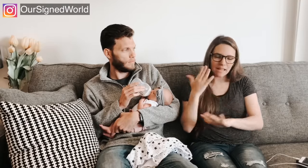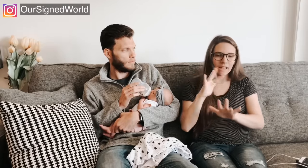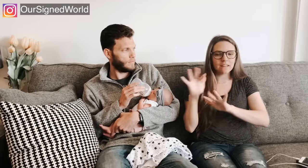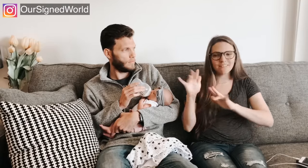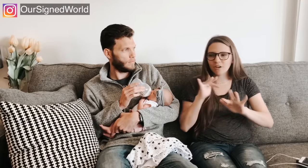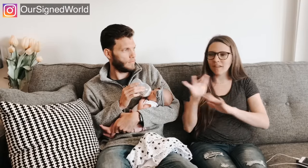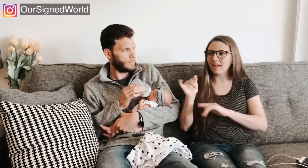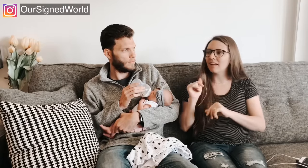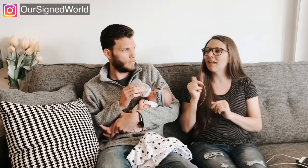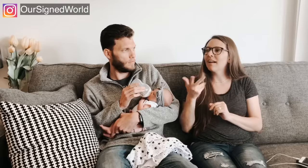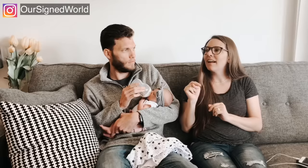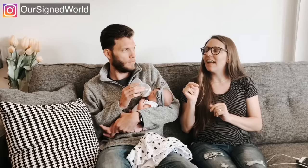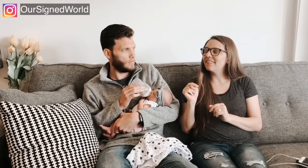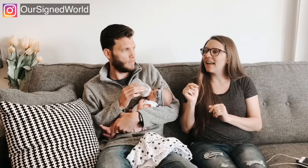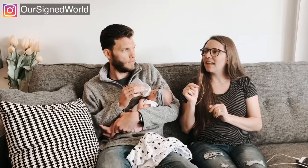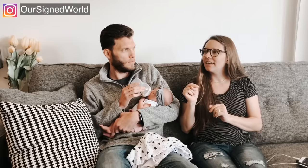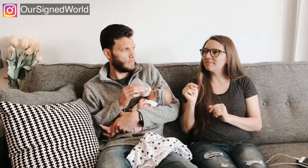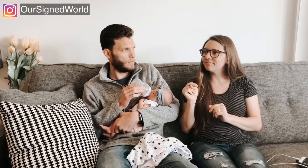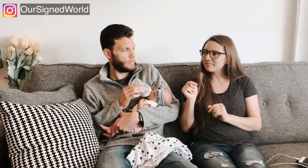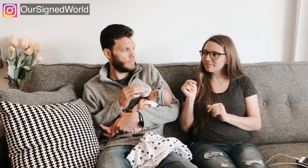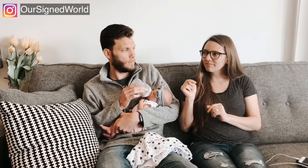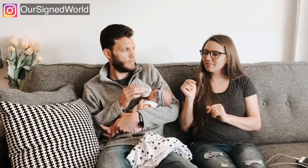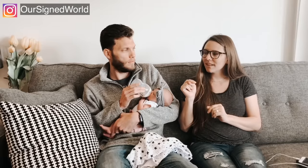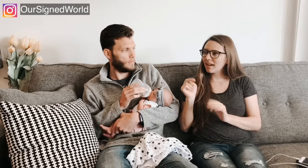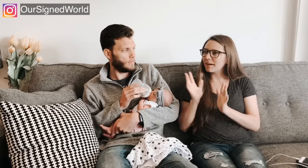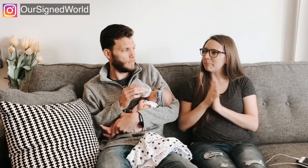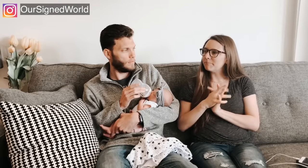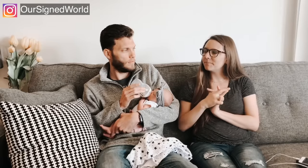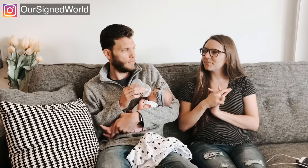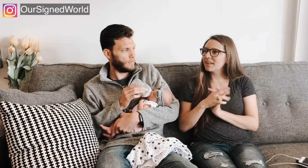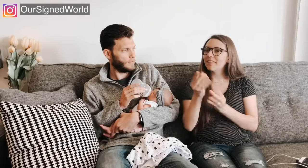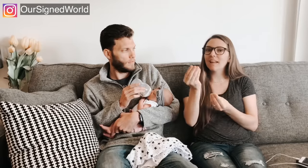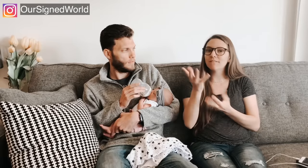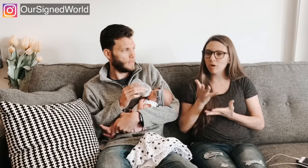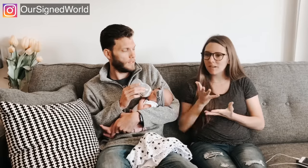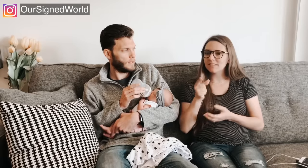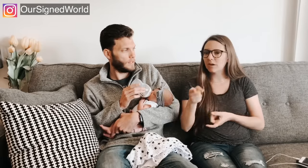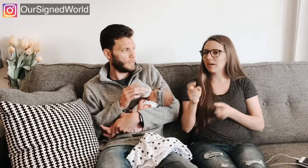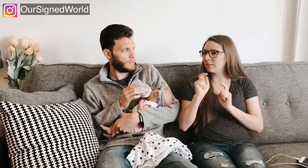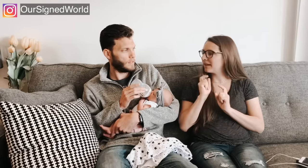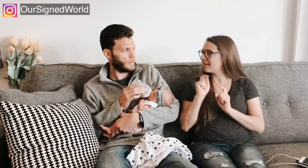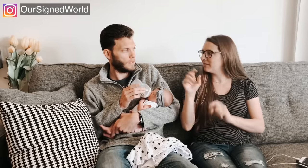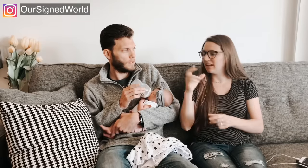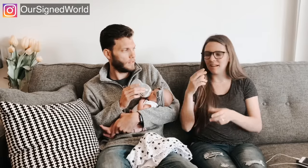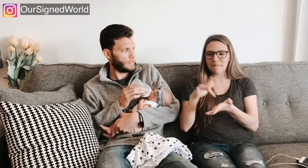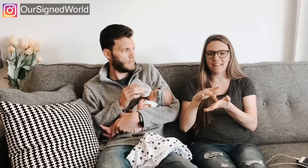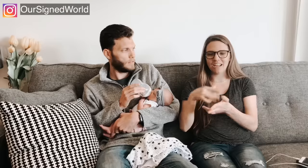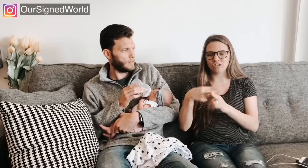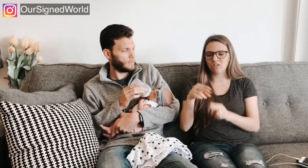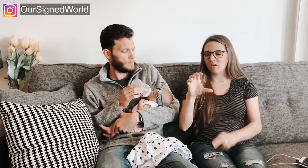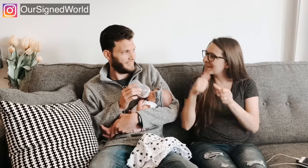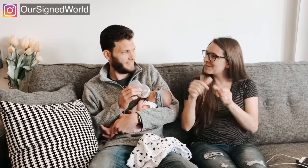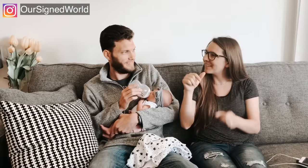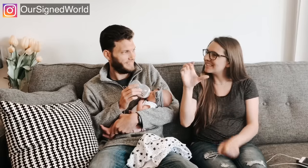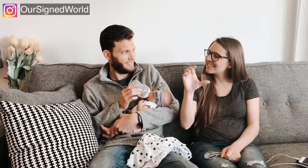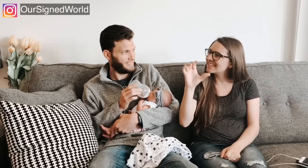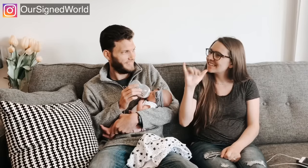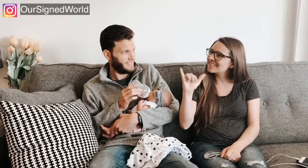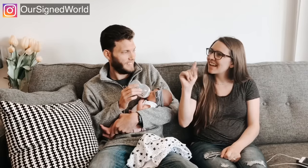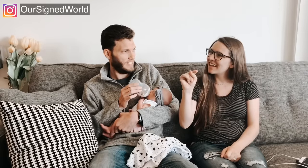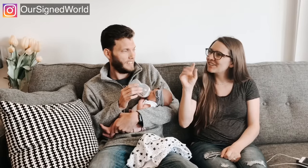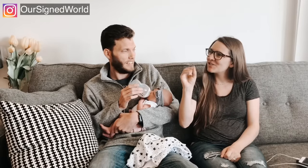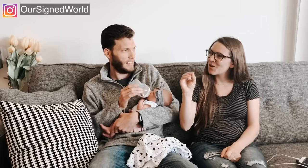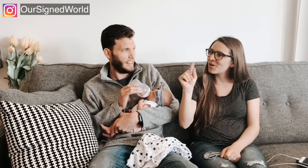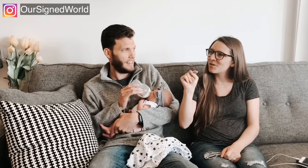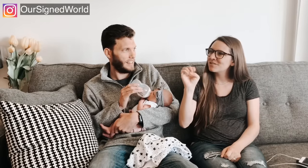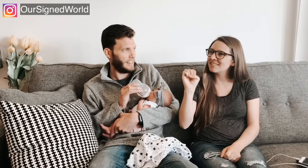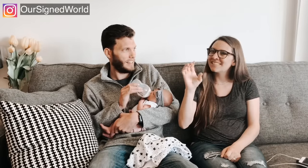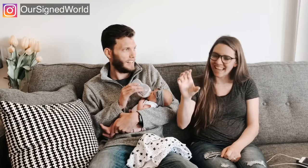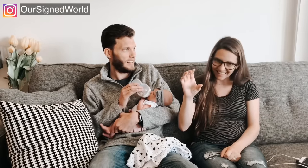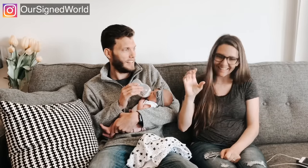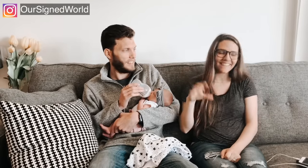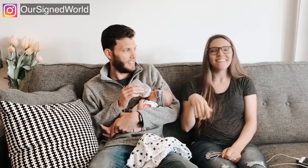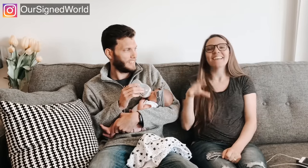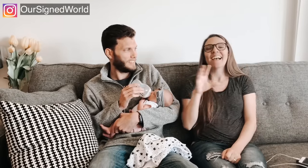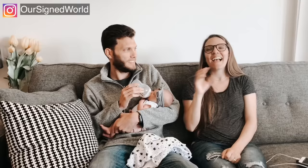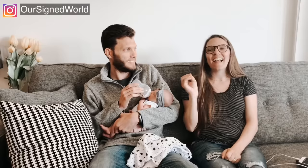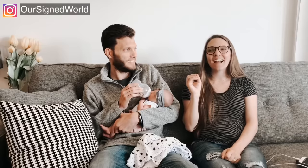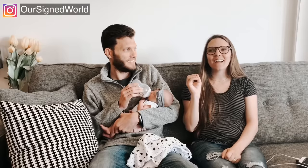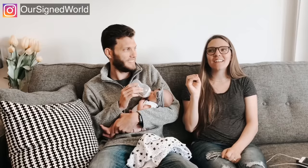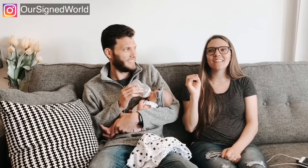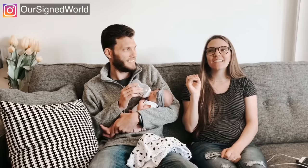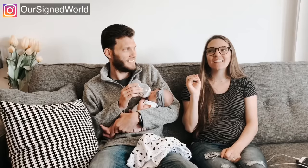and did their thing. Then they informed us that they were gonna give me a medication called Cytotec.